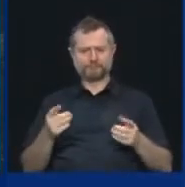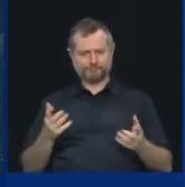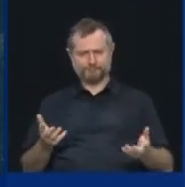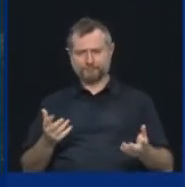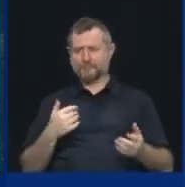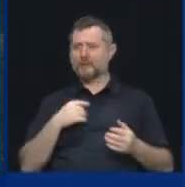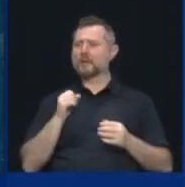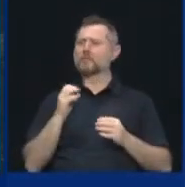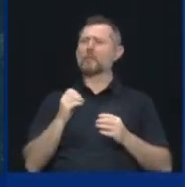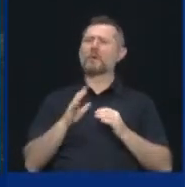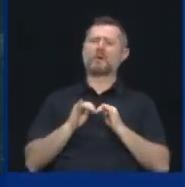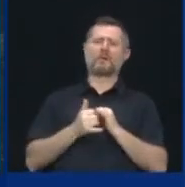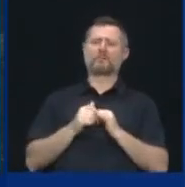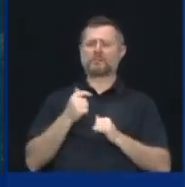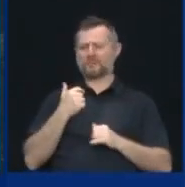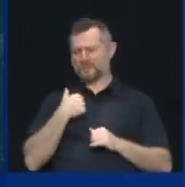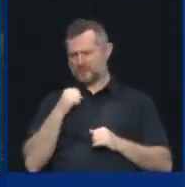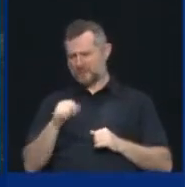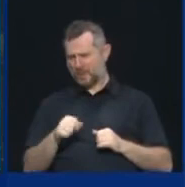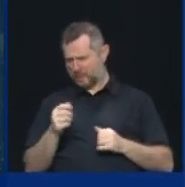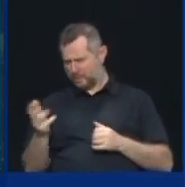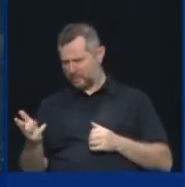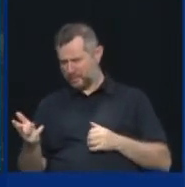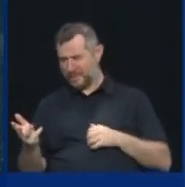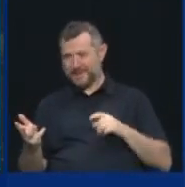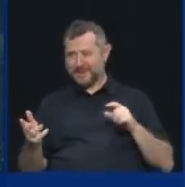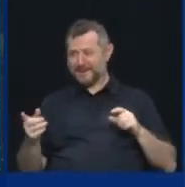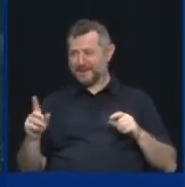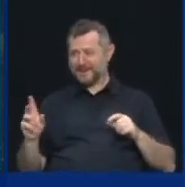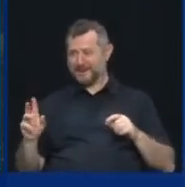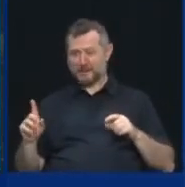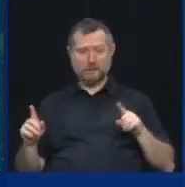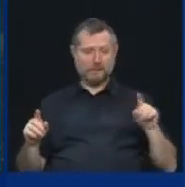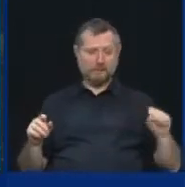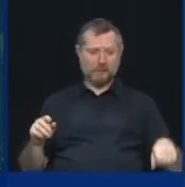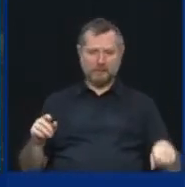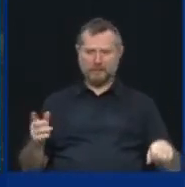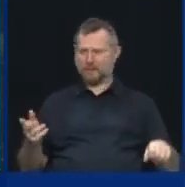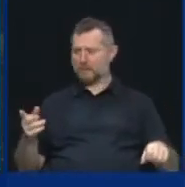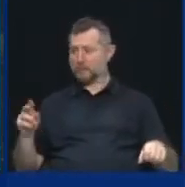YOU SEND YOUR CHILD TO SCHOOL, THEY WEAR A MASK EVEN OUTSIDE.